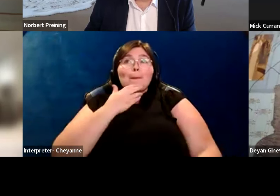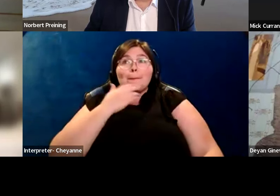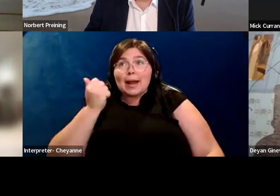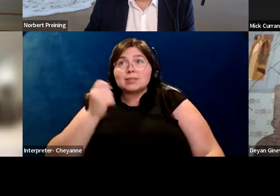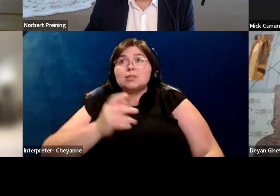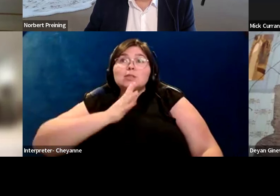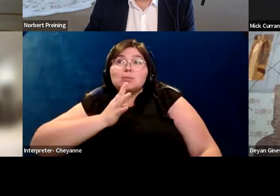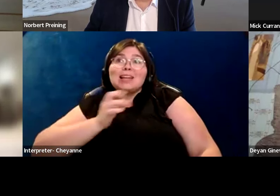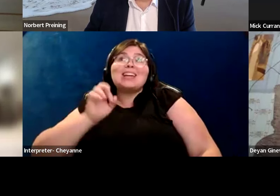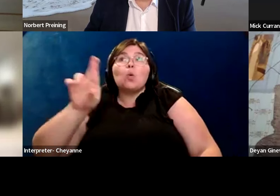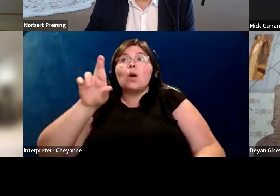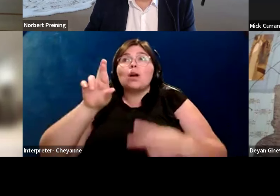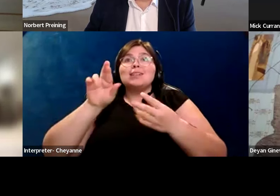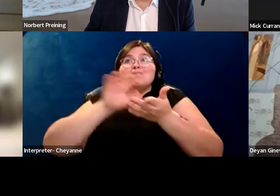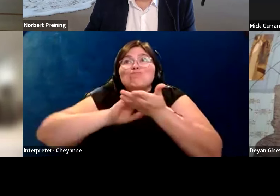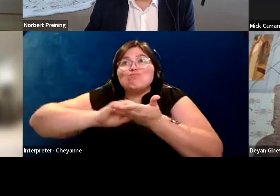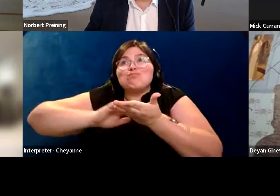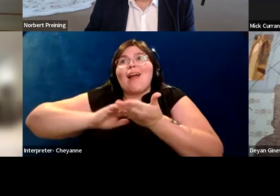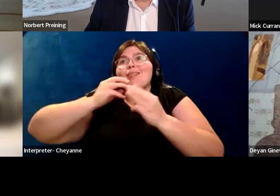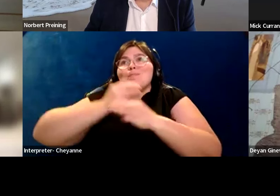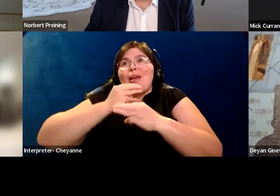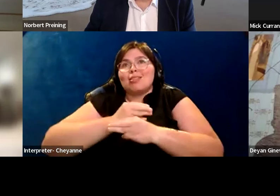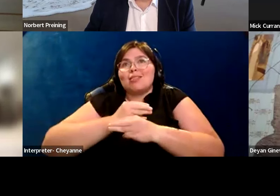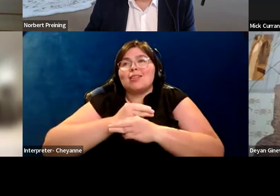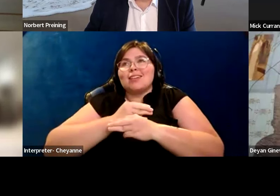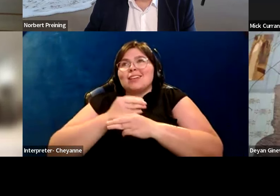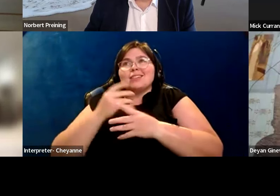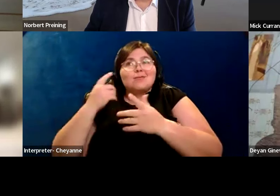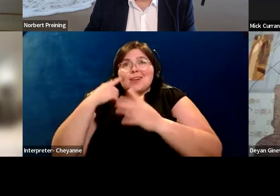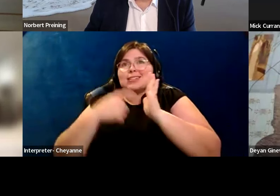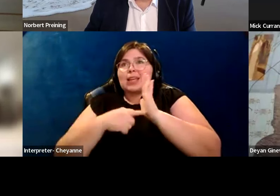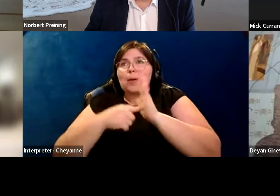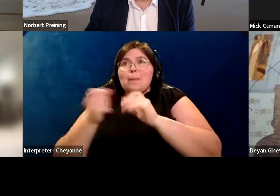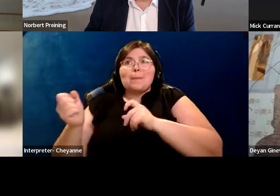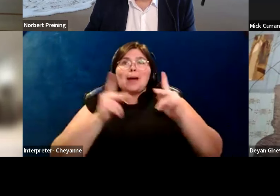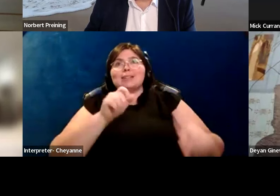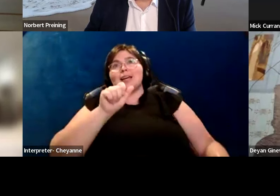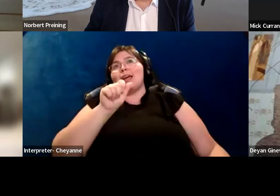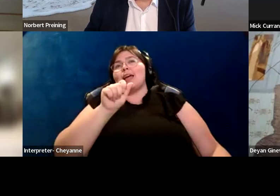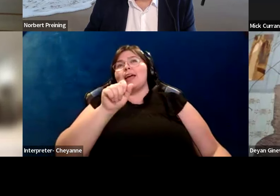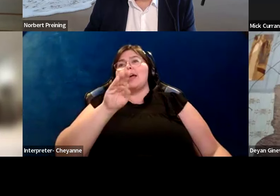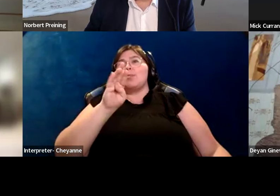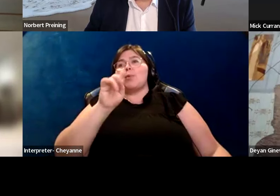or Braille mathematics. And we're talking right back to people like Abraham Nemeth and other wonderful trailblazers